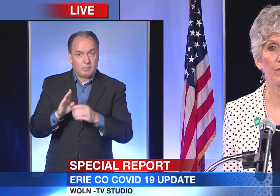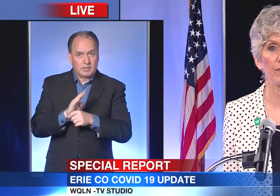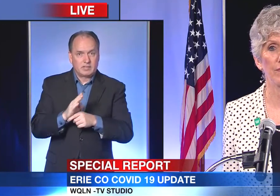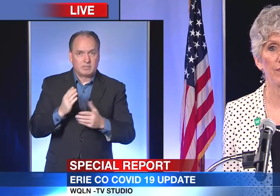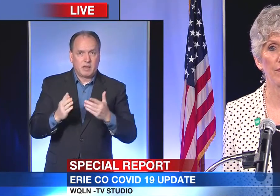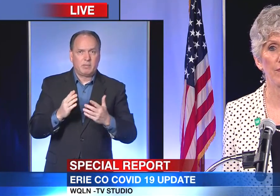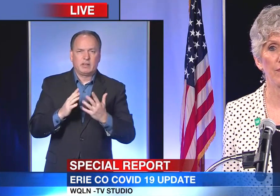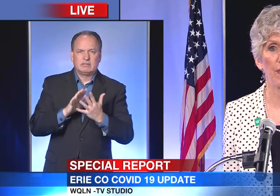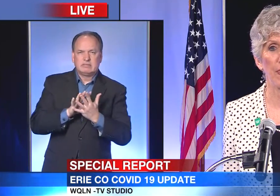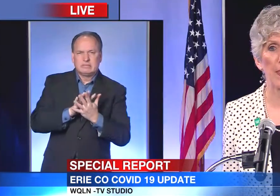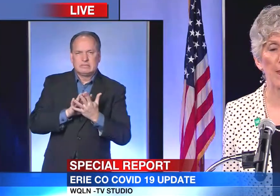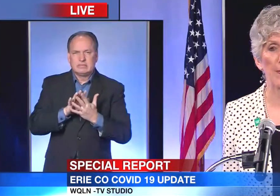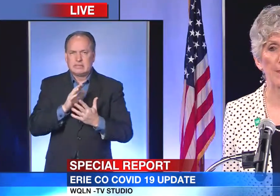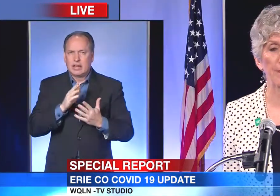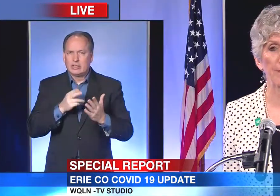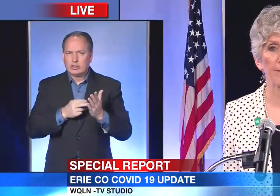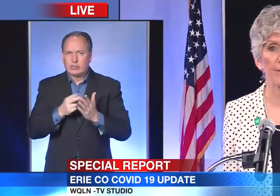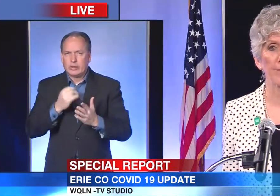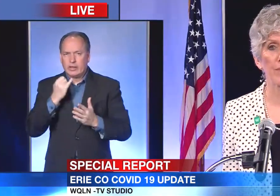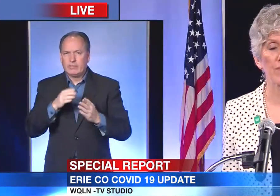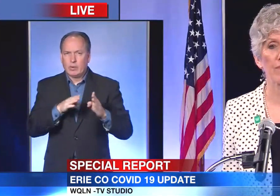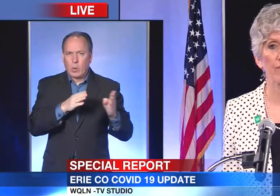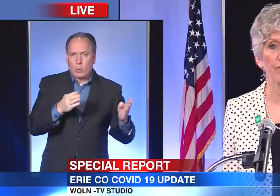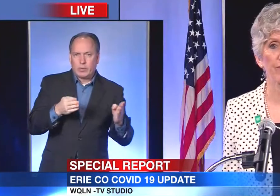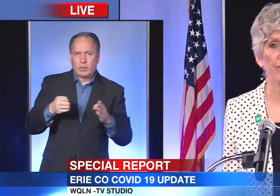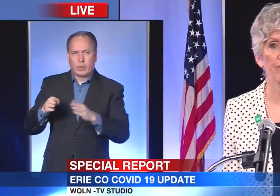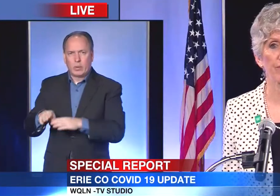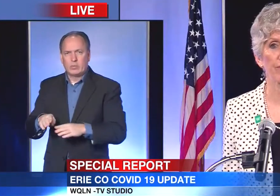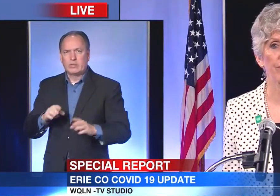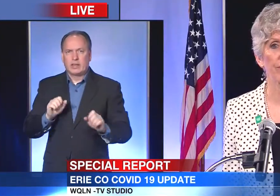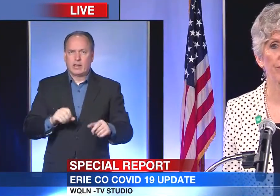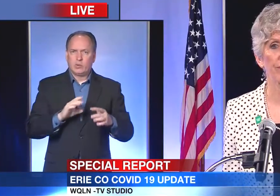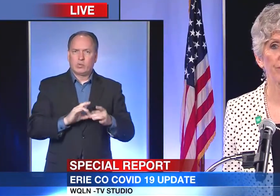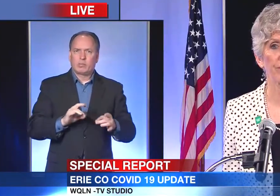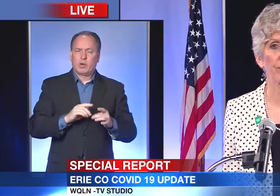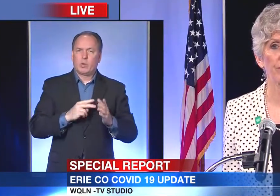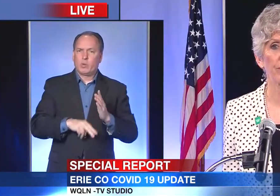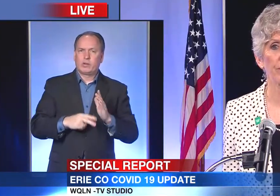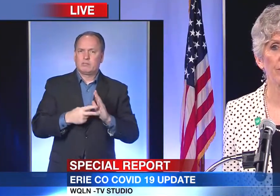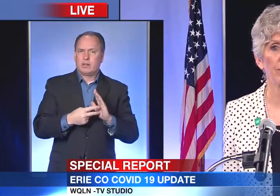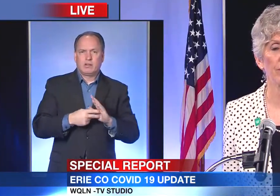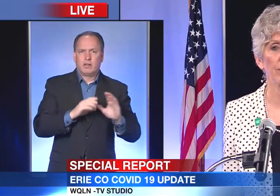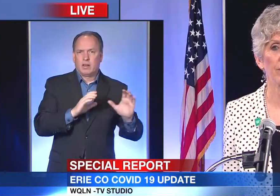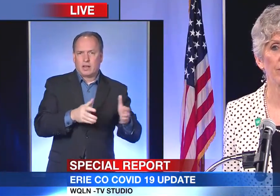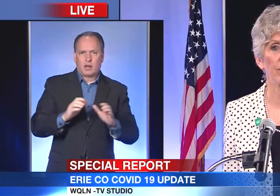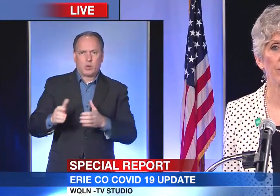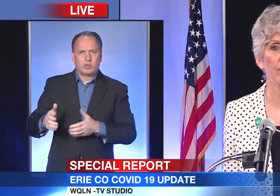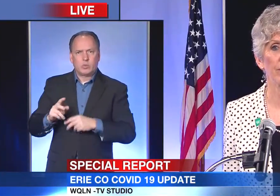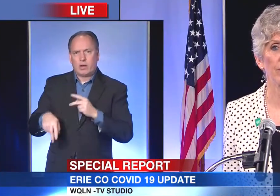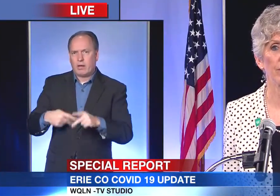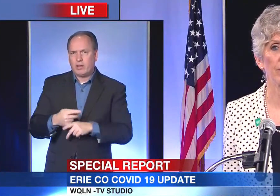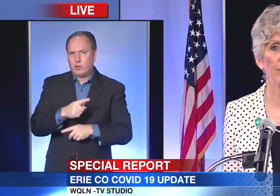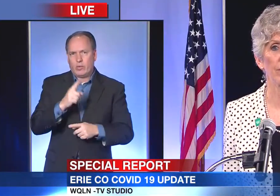KATHY, YOU'VE MENTIONED THAT THERE ARE SOME BUSINESSES THAT MAYBE FALL ENTER A GRAY AREA. IT'S NOT CLEAR WHETHER THEY WILL